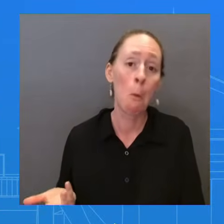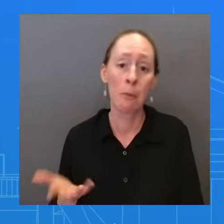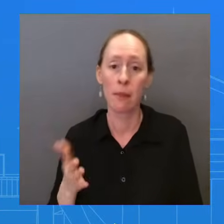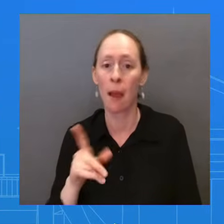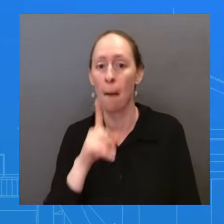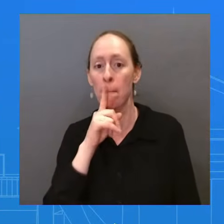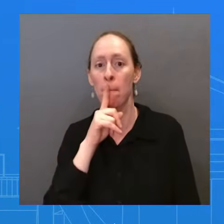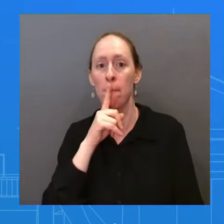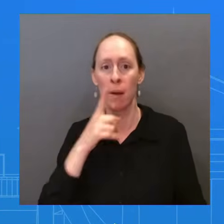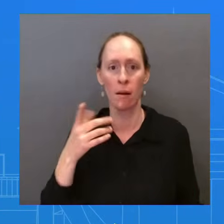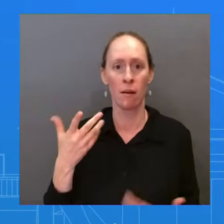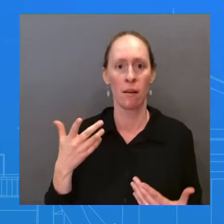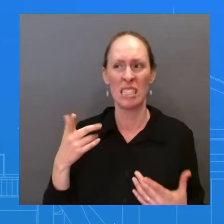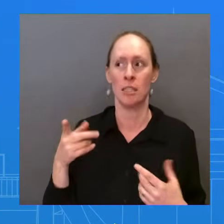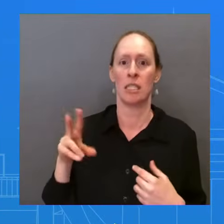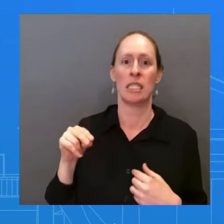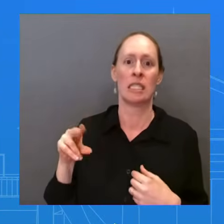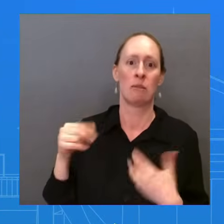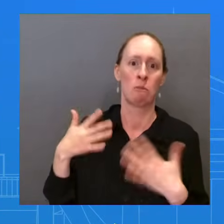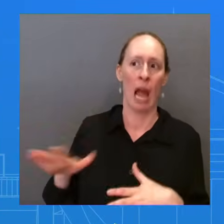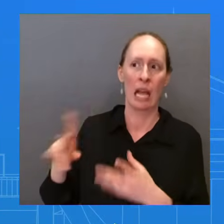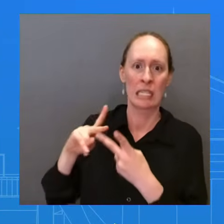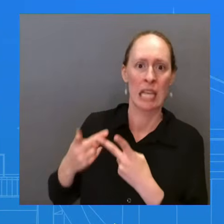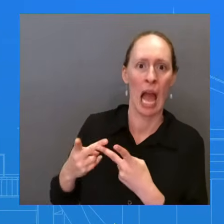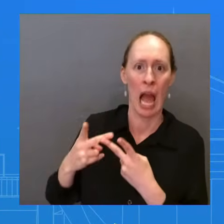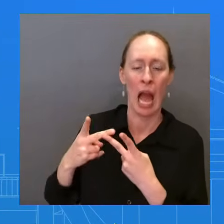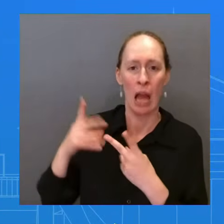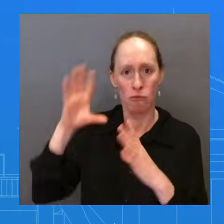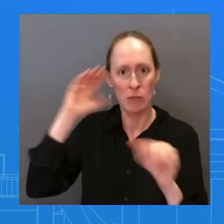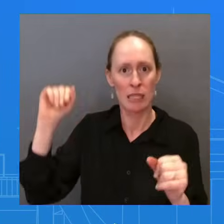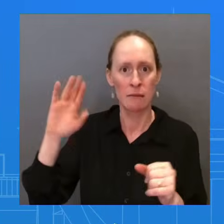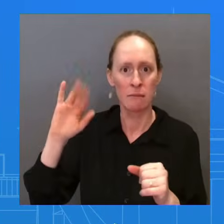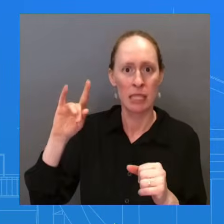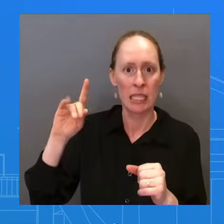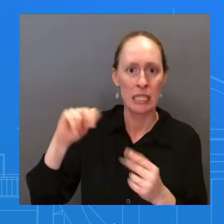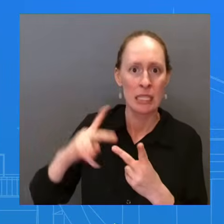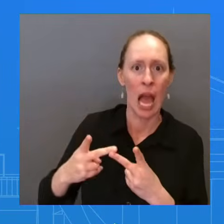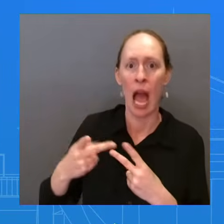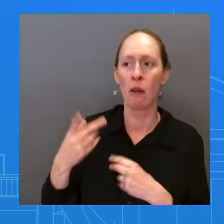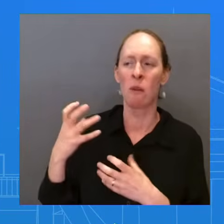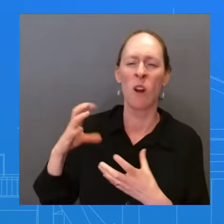to govern as President of the United States. But whether this particular move by this particular individual